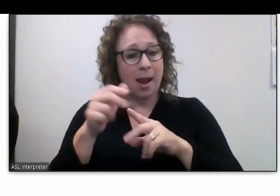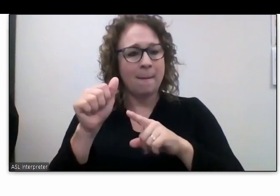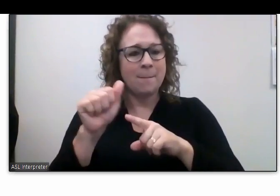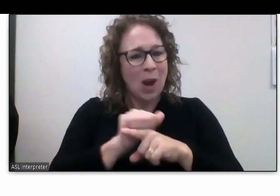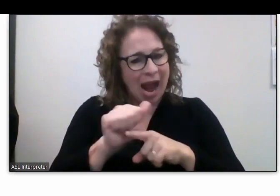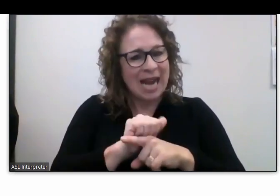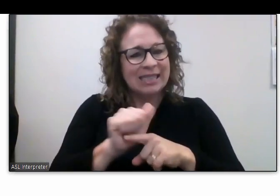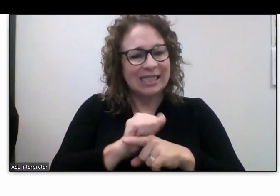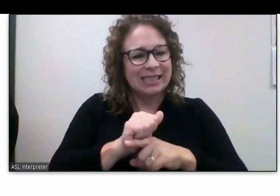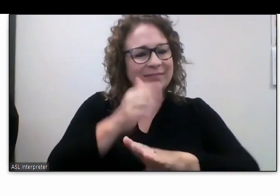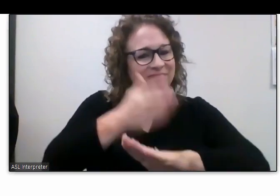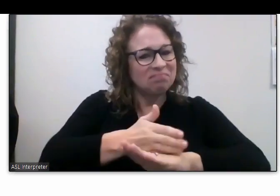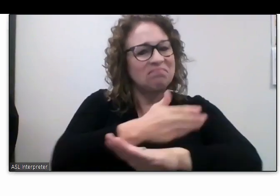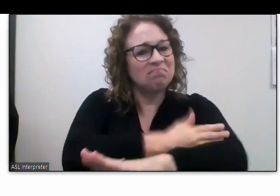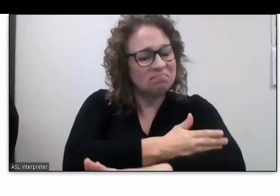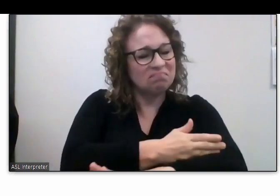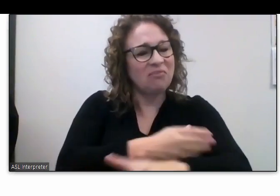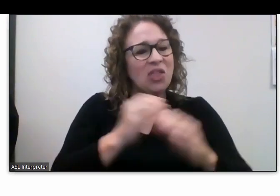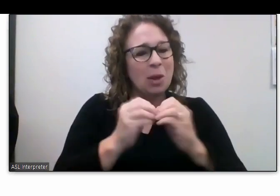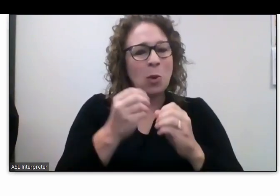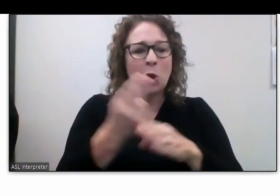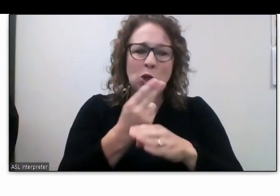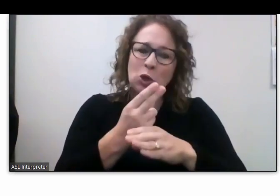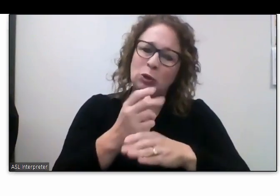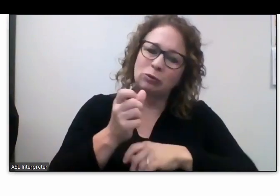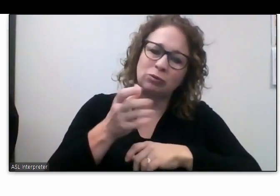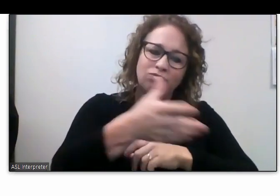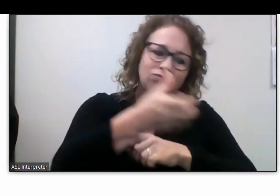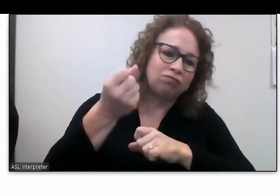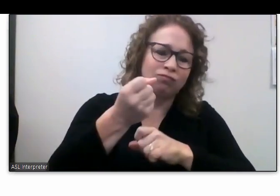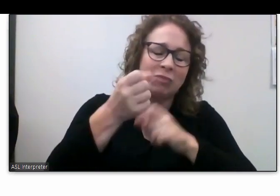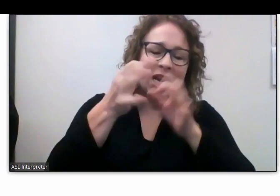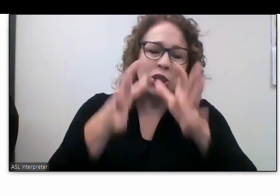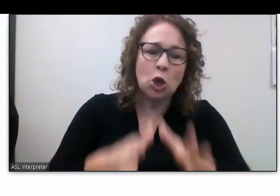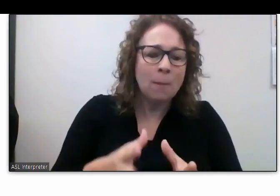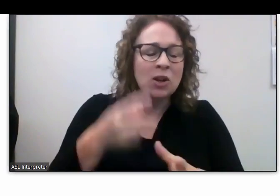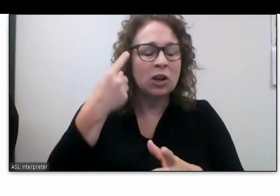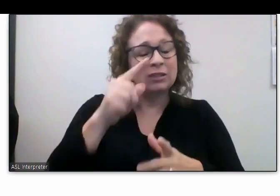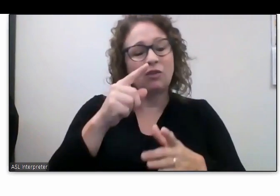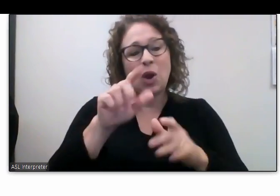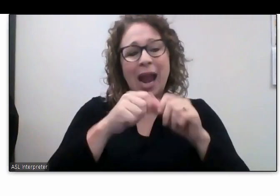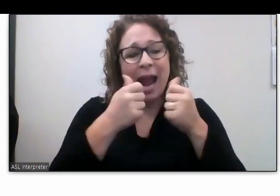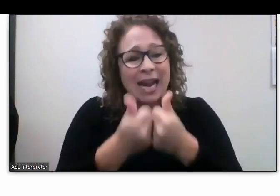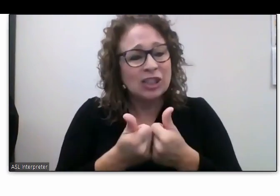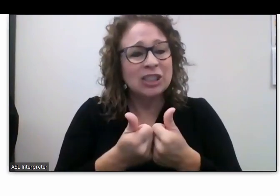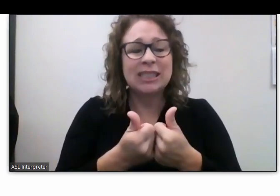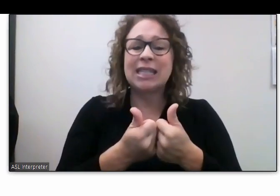the more you use ASL interpreters or agencies, the more you caption your videos,